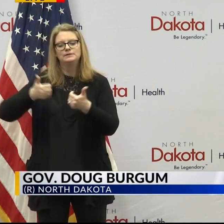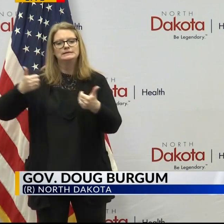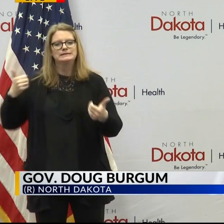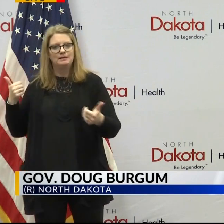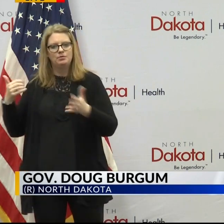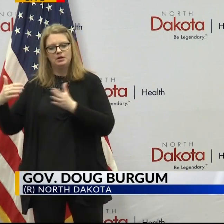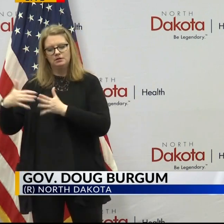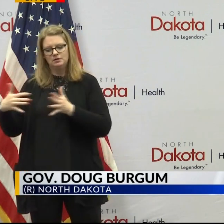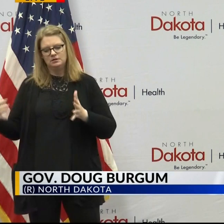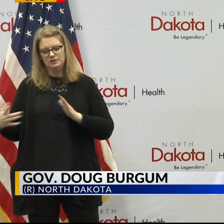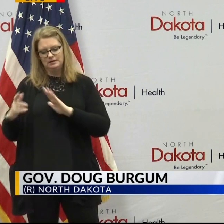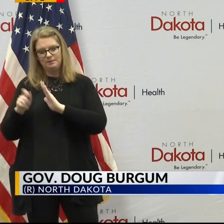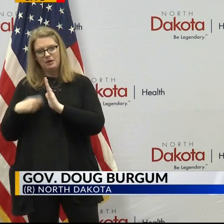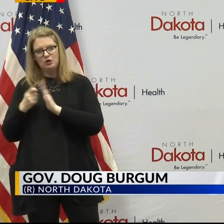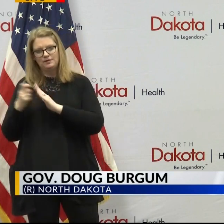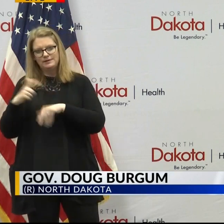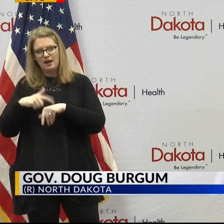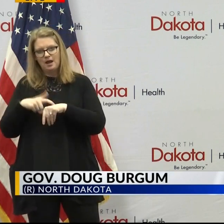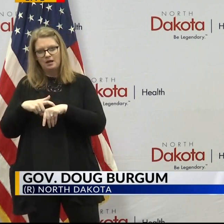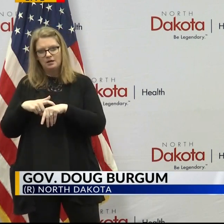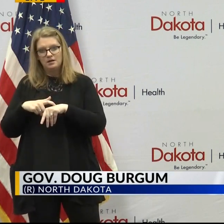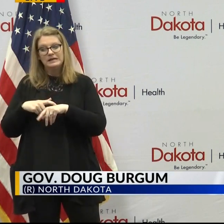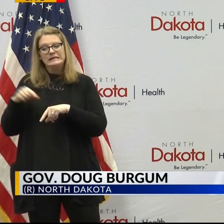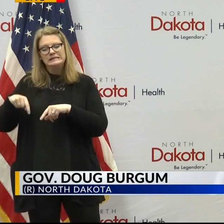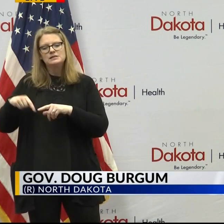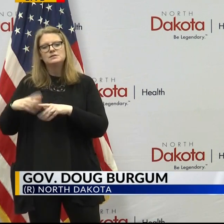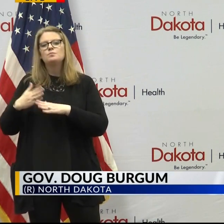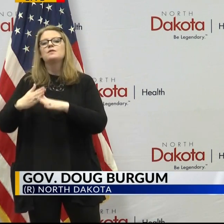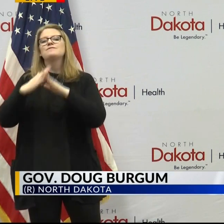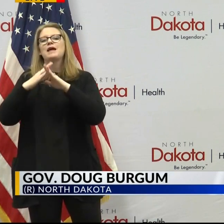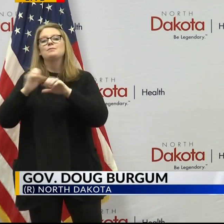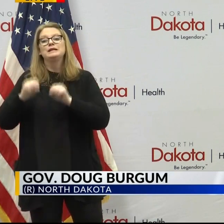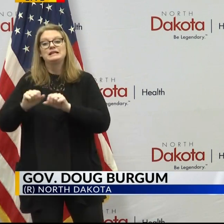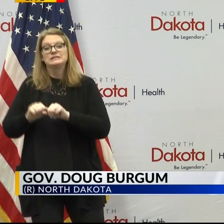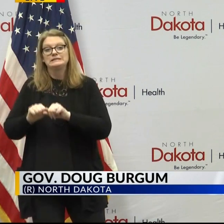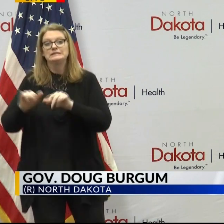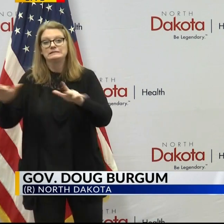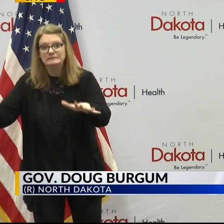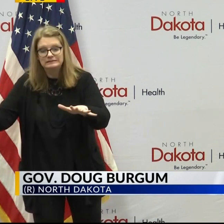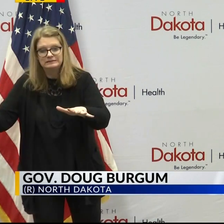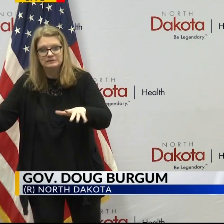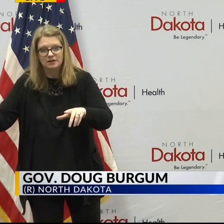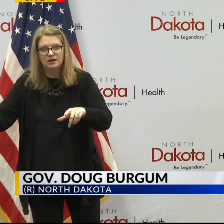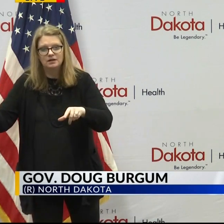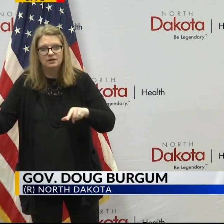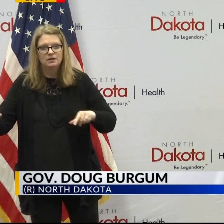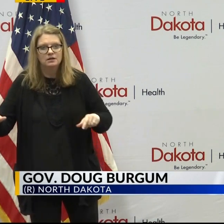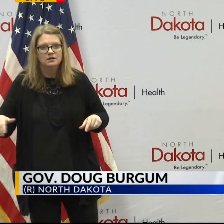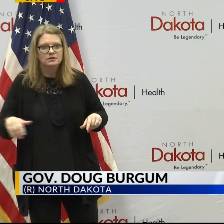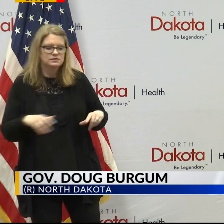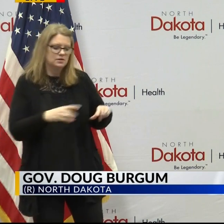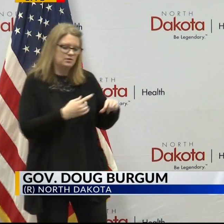THROUGH CLOSE CONTACT BUT YOU NOT YET HAVE SYMPTOMS, BUT YOU SEPARATE YOURSELF FROM OTHERS